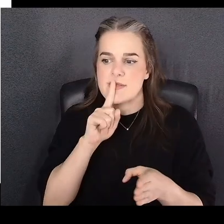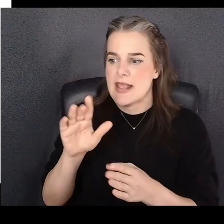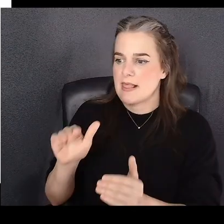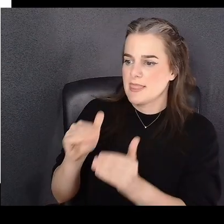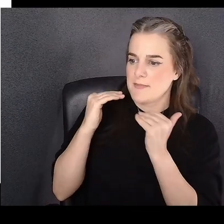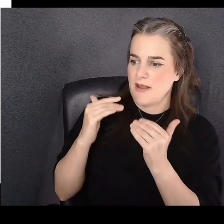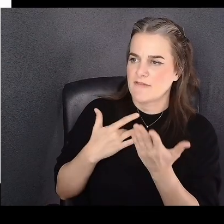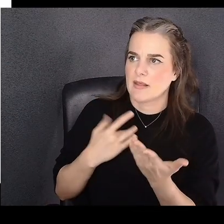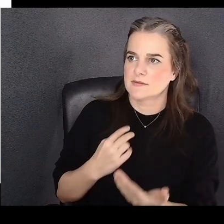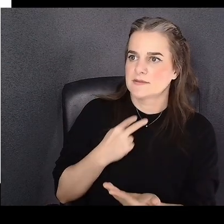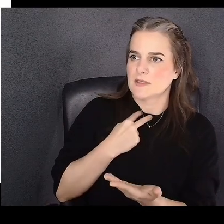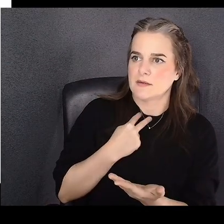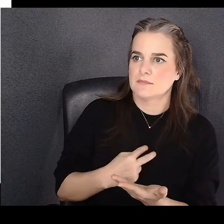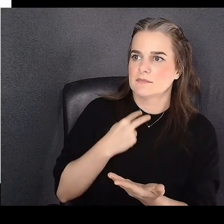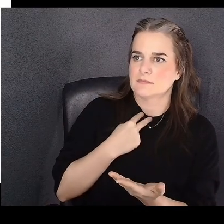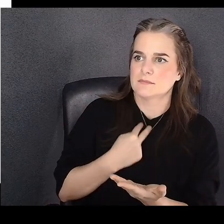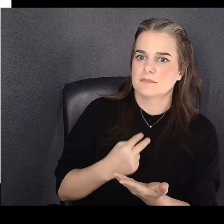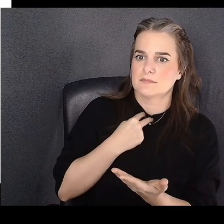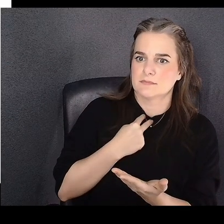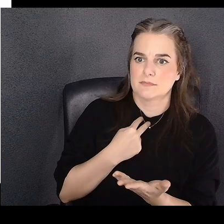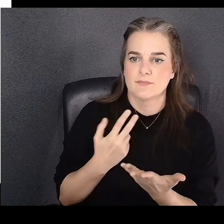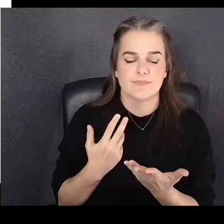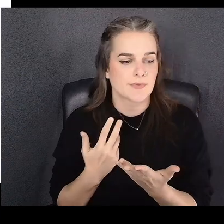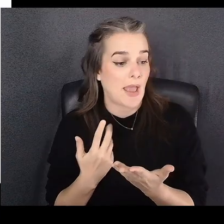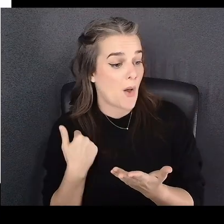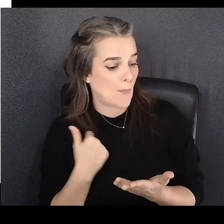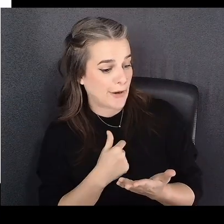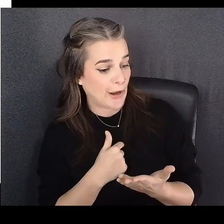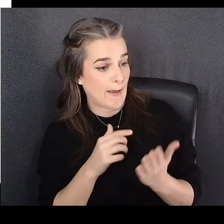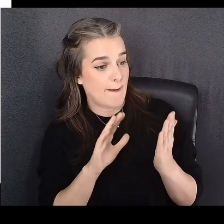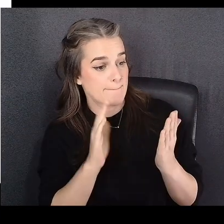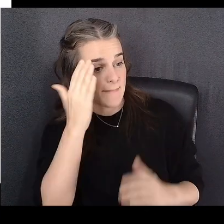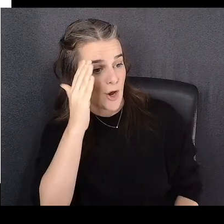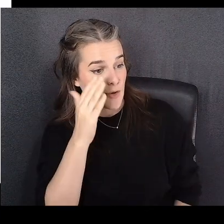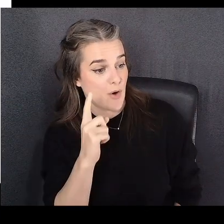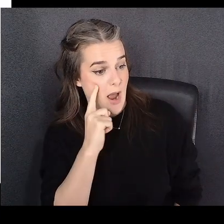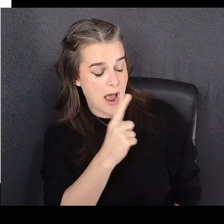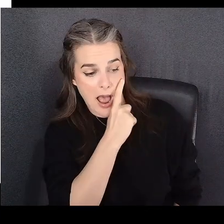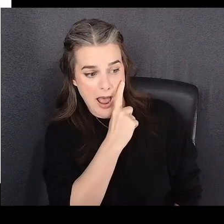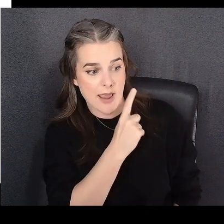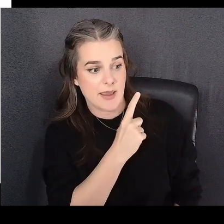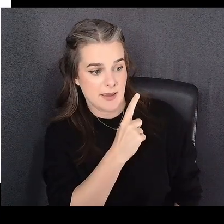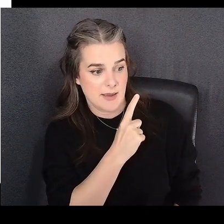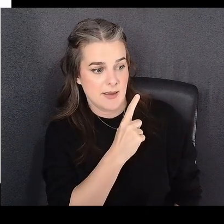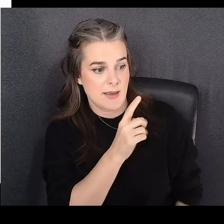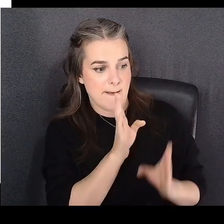And then we decided, all right, well, we're just going to mirror your iPad. And we were like, and do Wordle. So it was so neat because we got to-- he